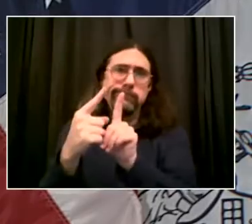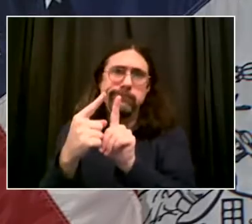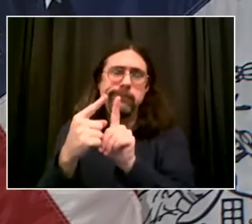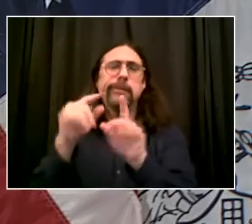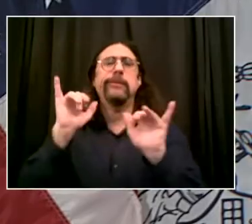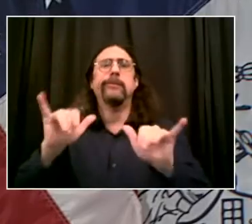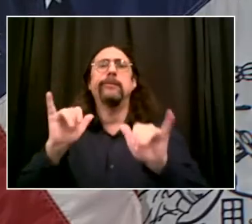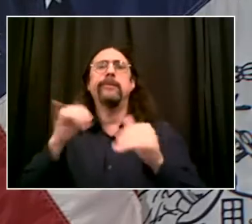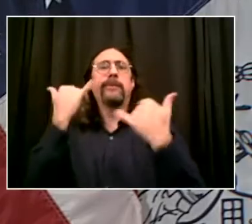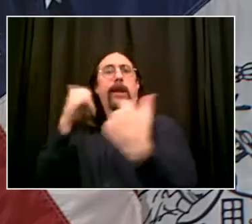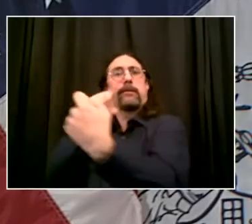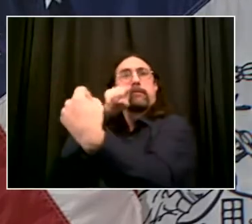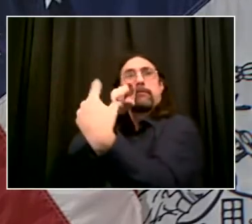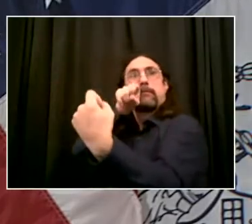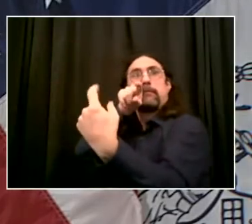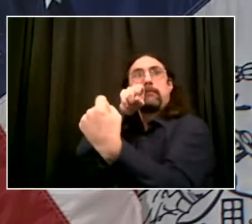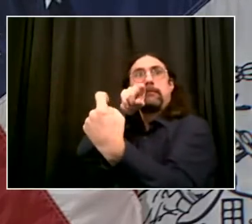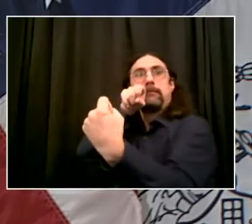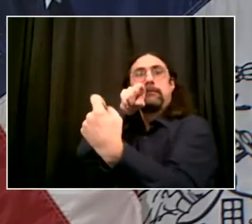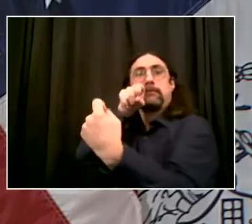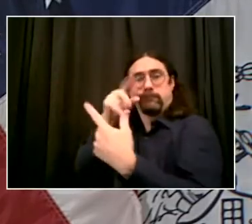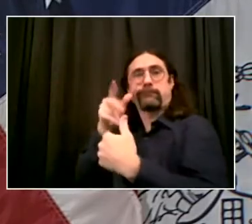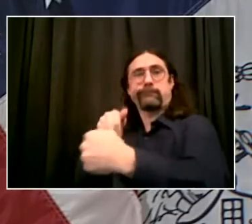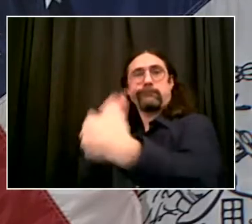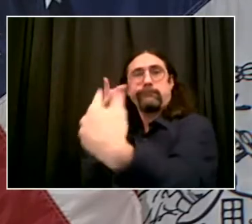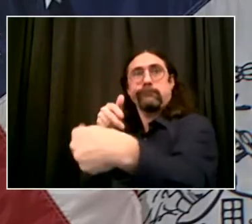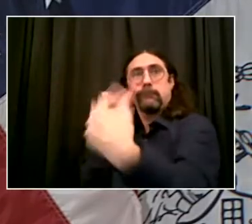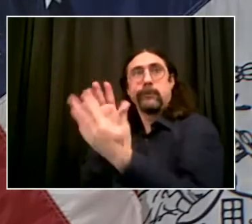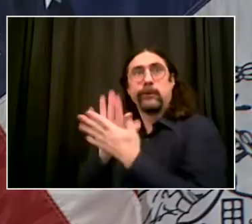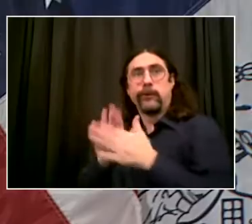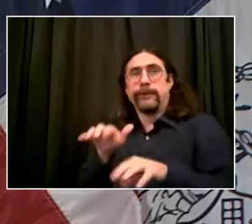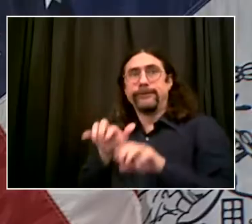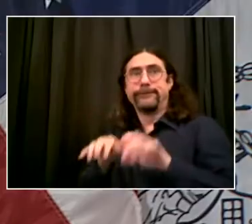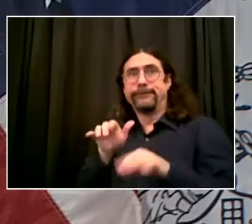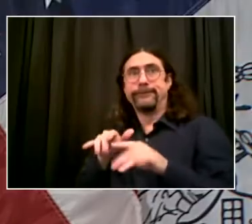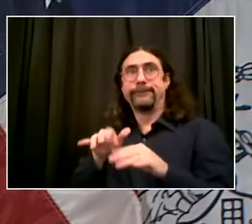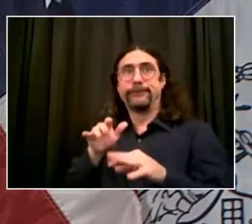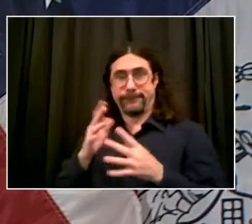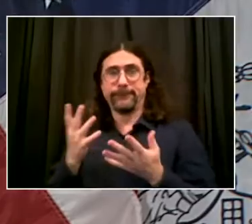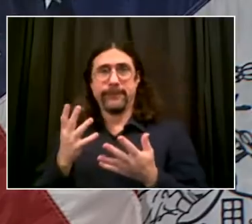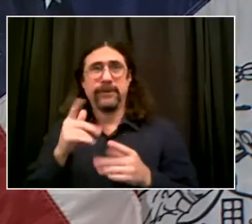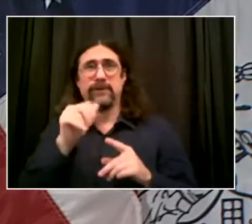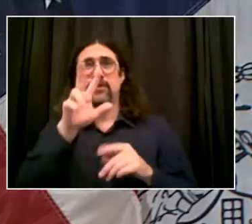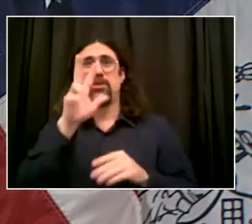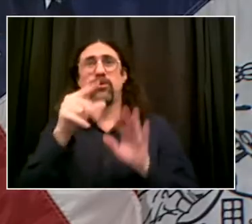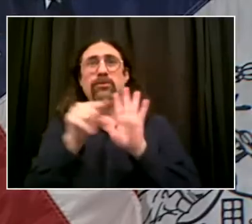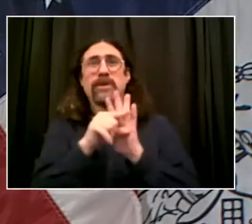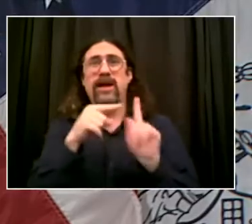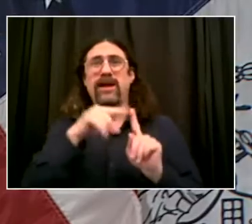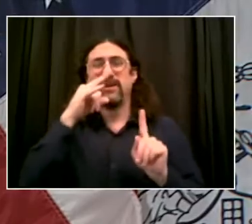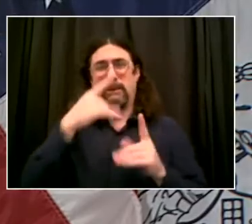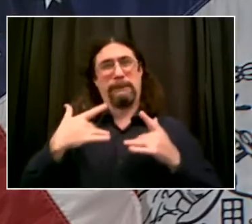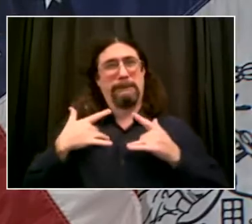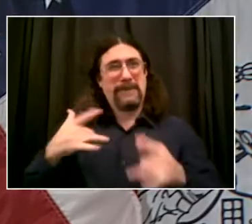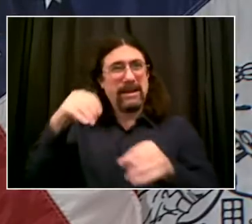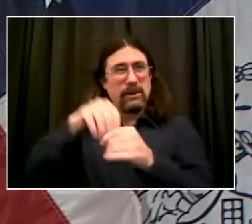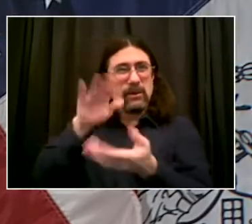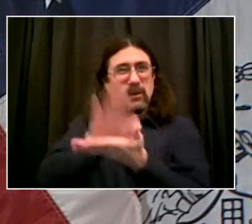ITWITWH HET DISRUPTION NO CHILD COULD EVER EXPECT OR COULD EVEN EASILY